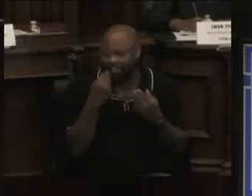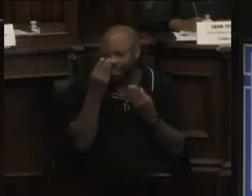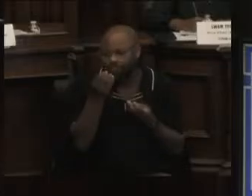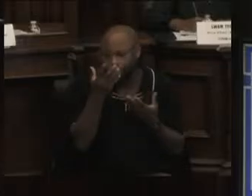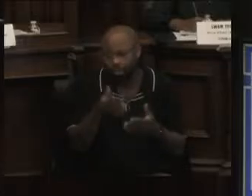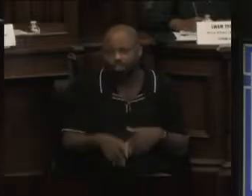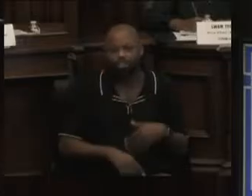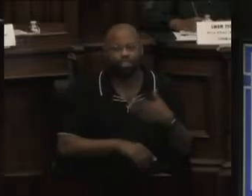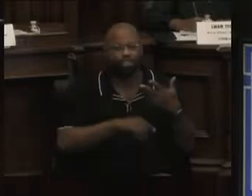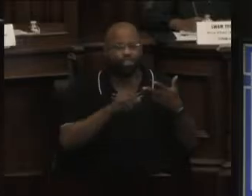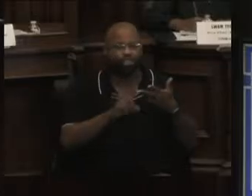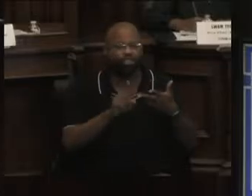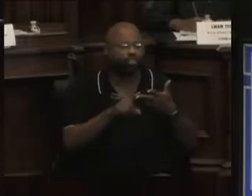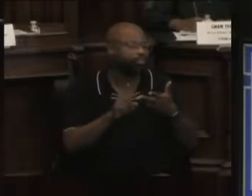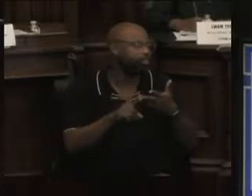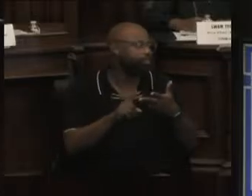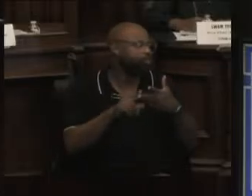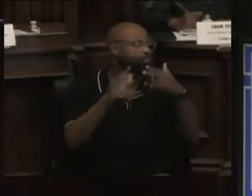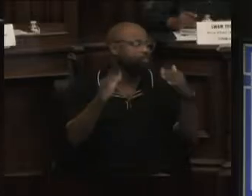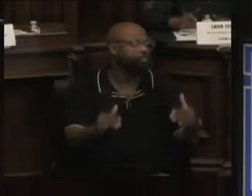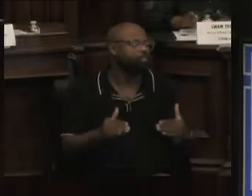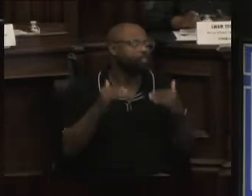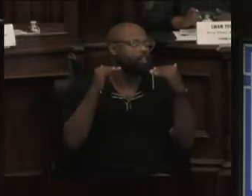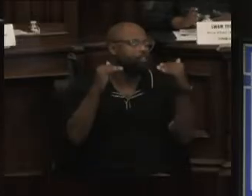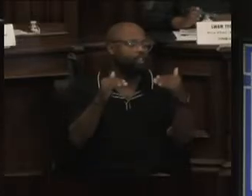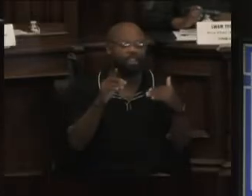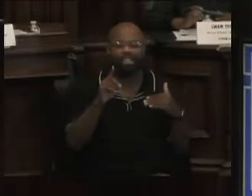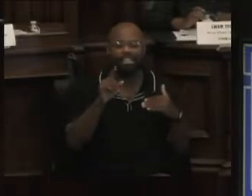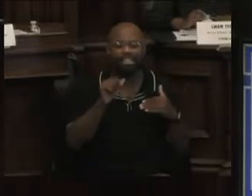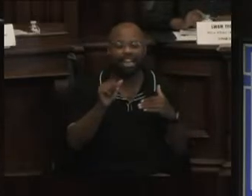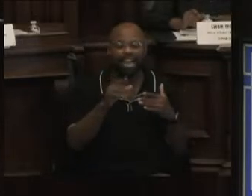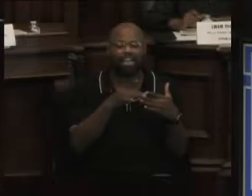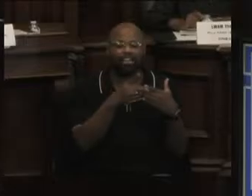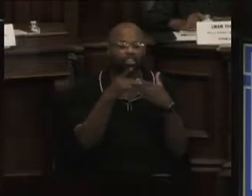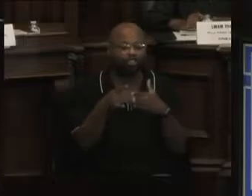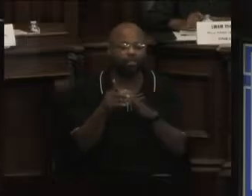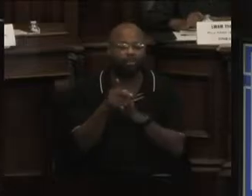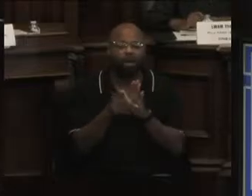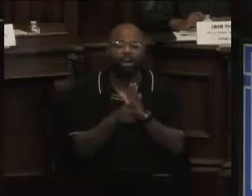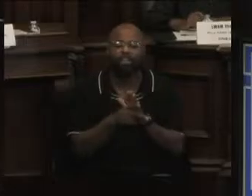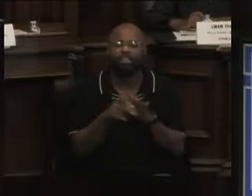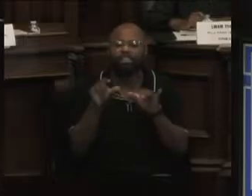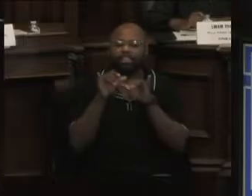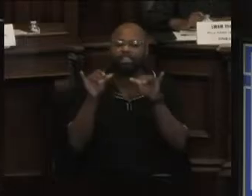work. People want to see that, and they need to have that